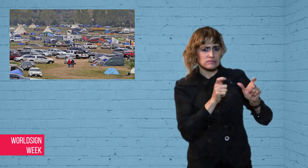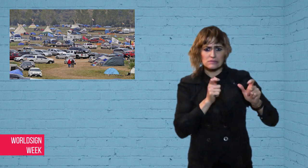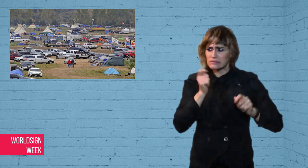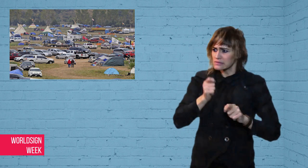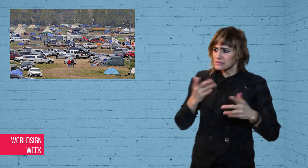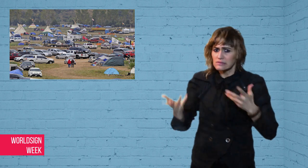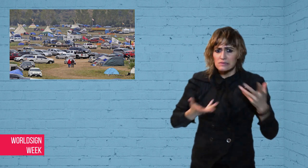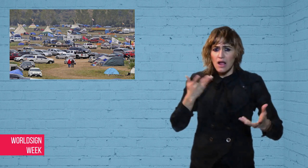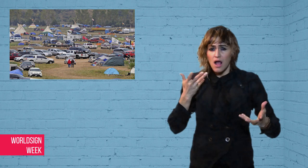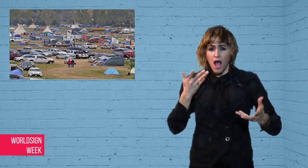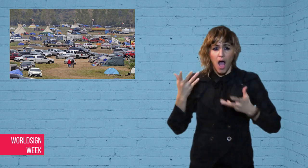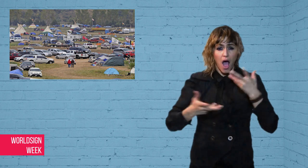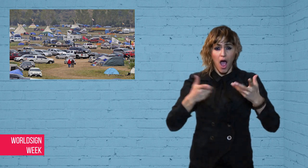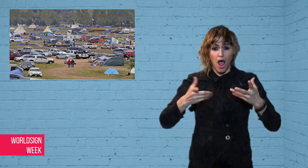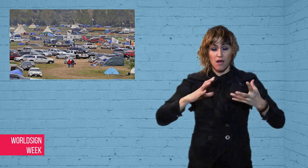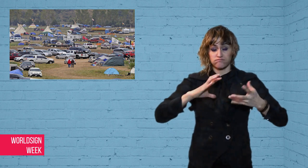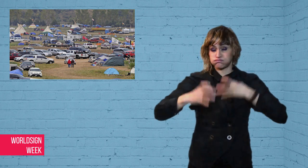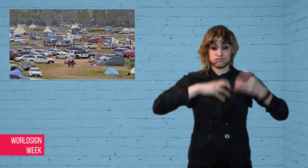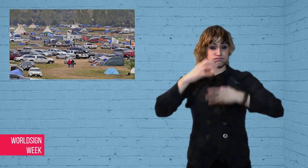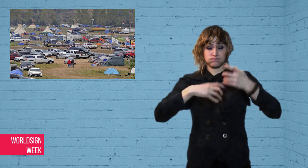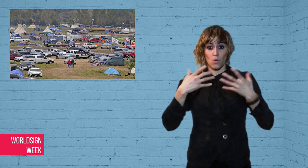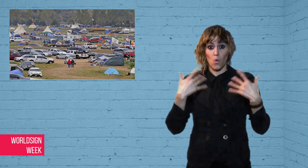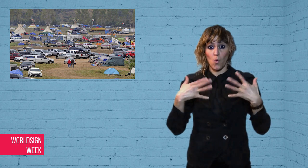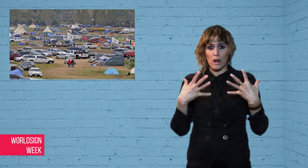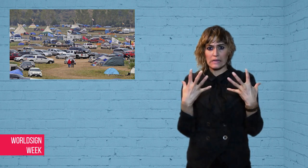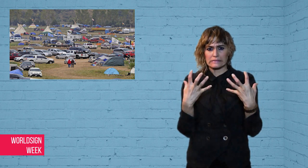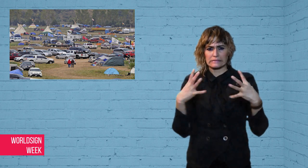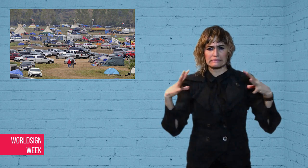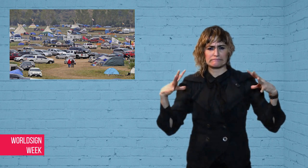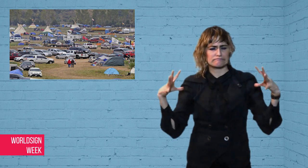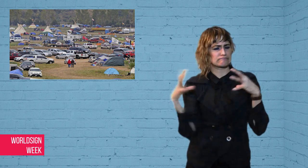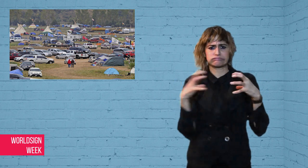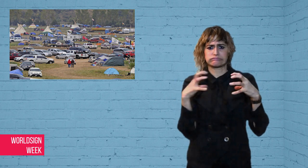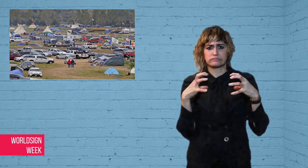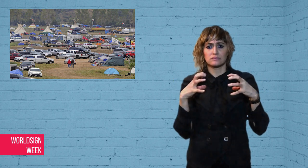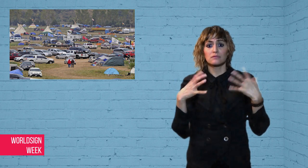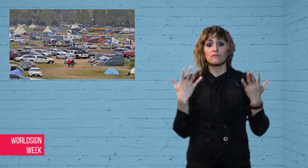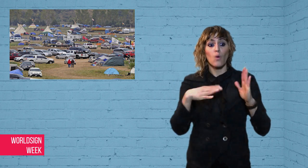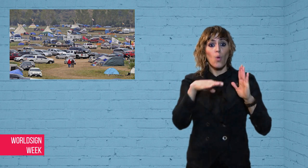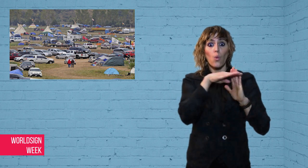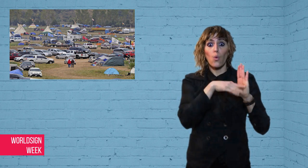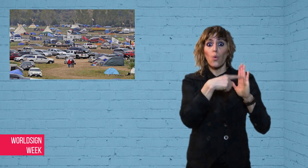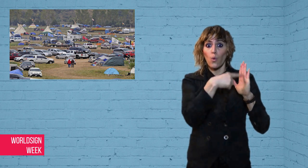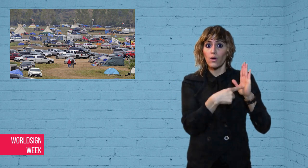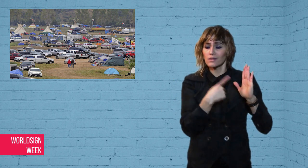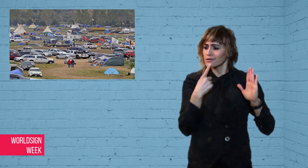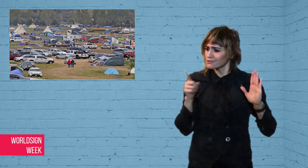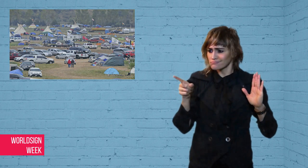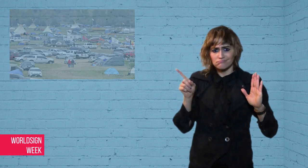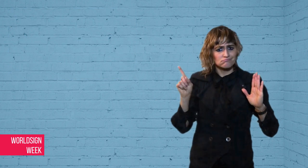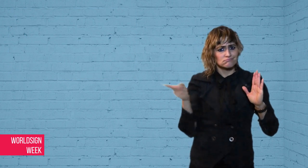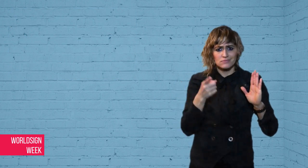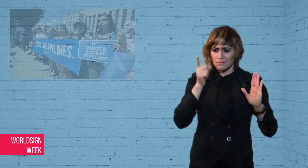pipeline’s construction path.